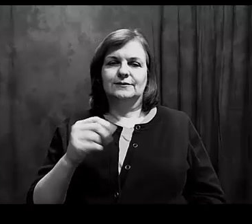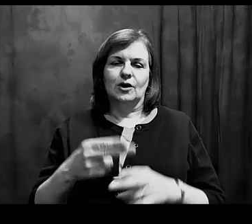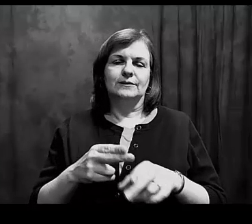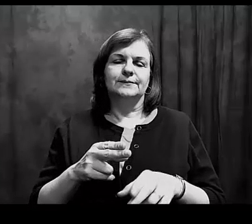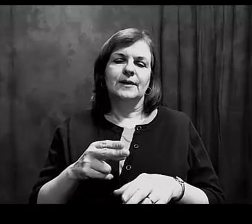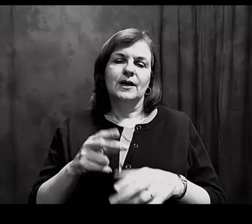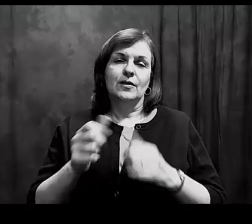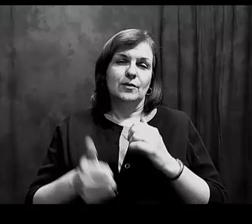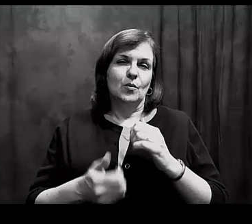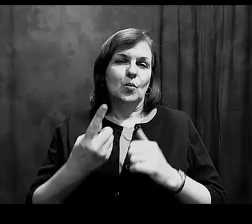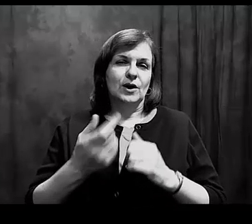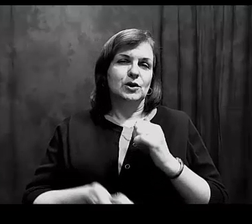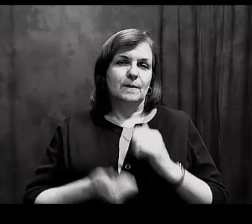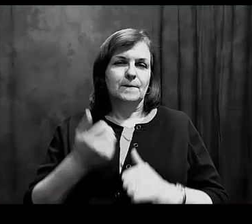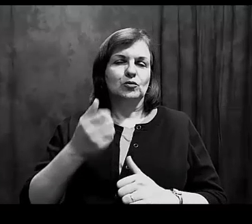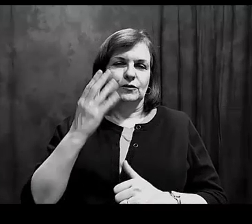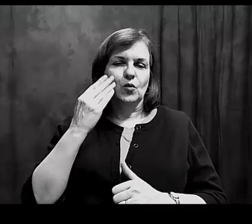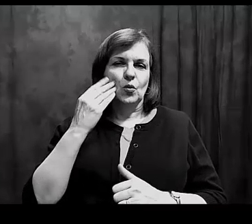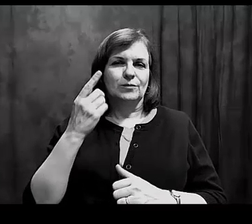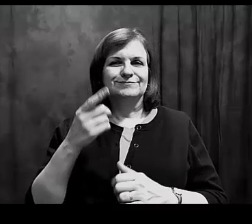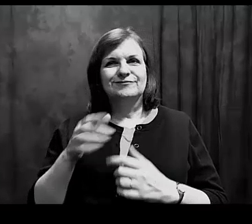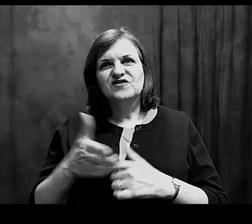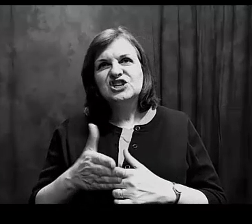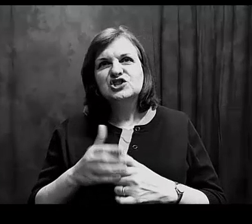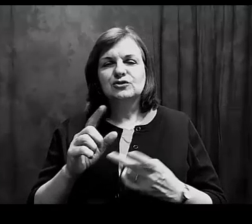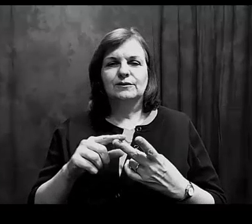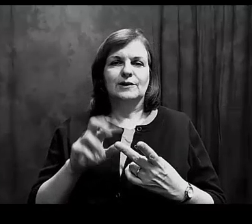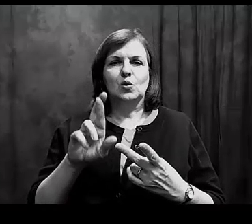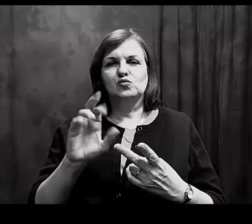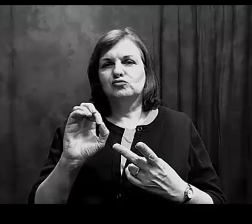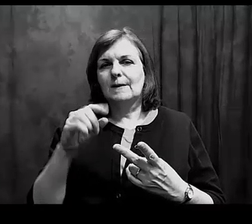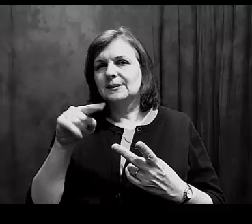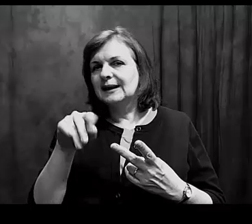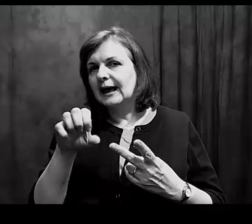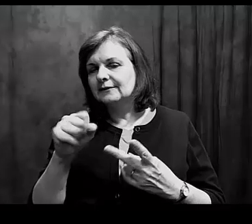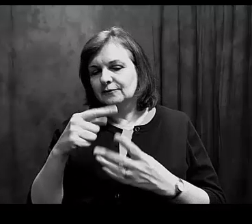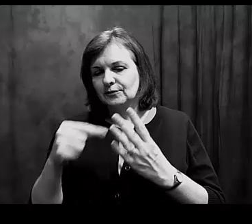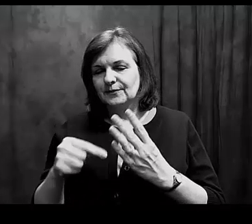so we will look at nine different phyla as we go through our invertebrates and vertebrates